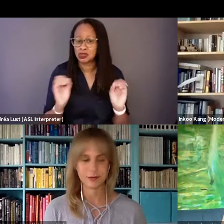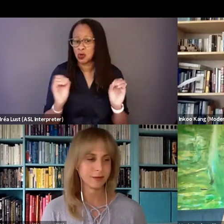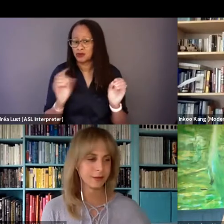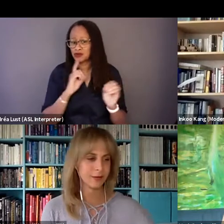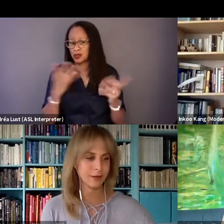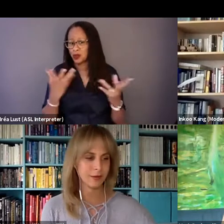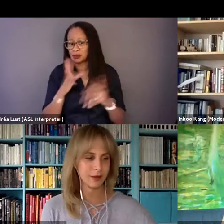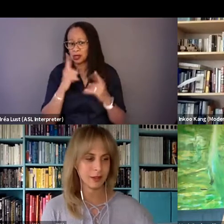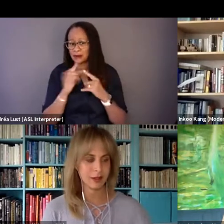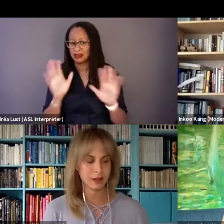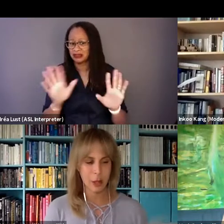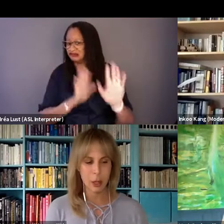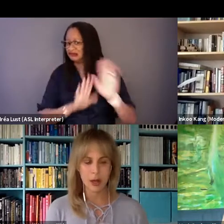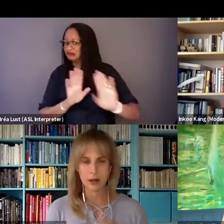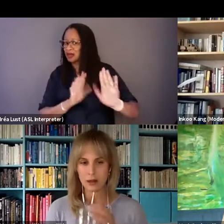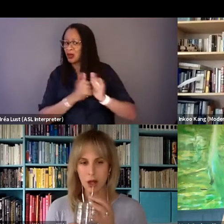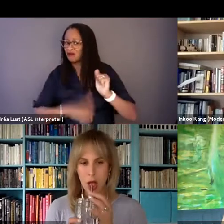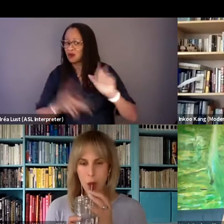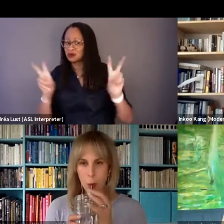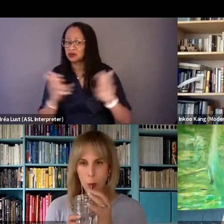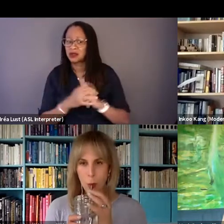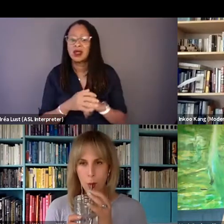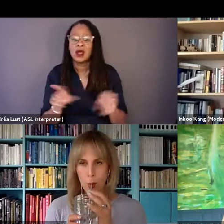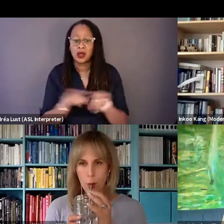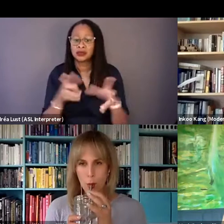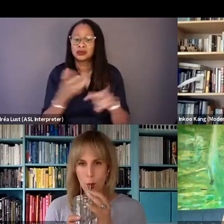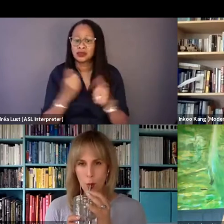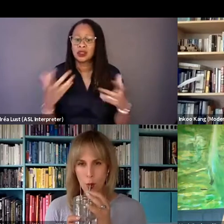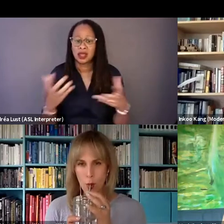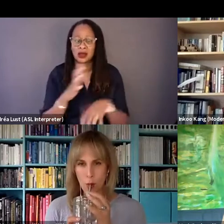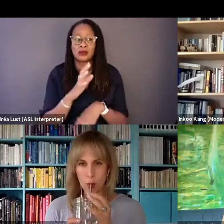And I think also too, it took a lot of work talking to the Michael family over the years.